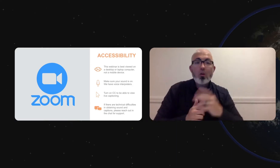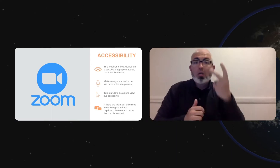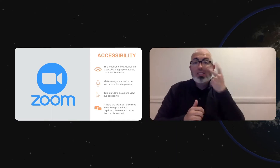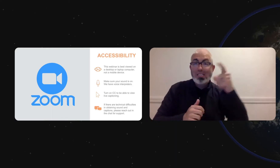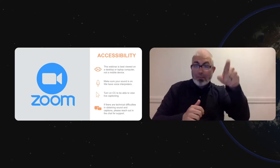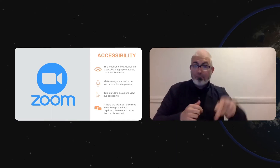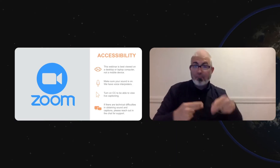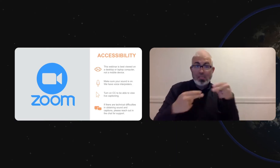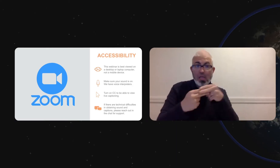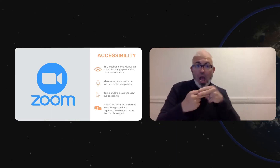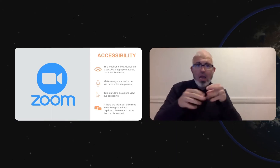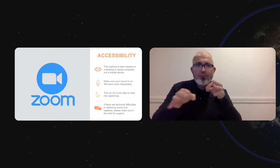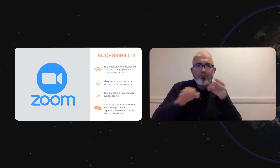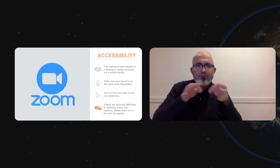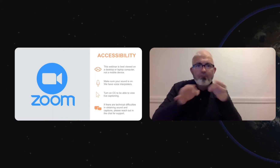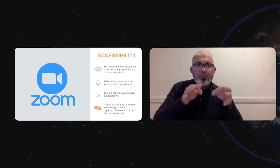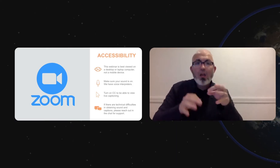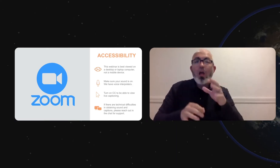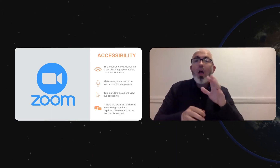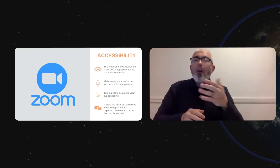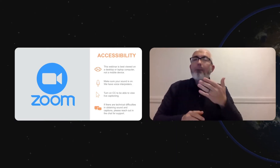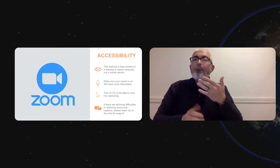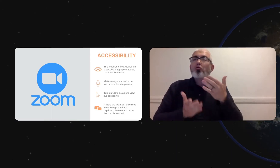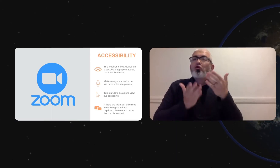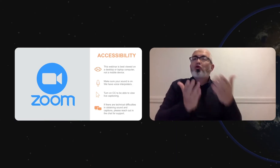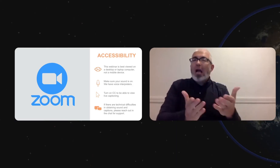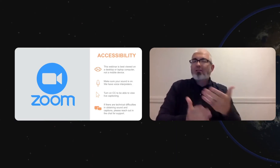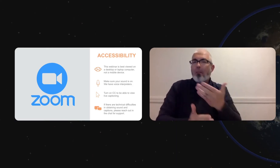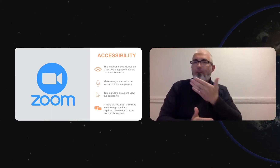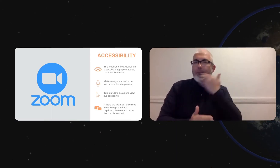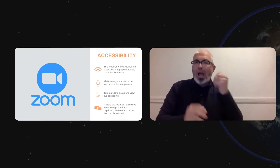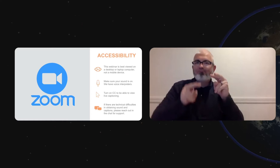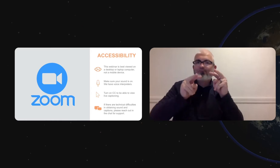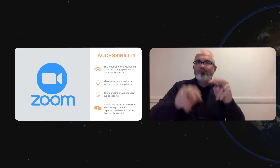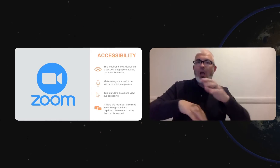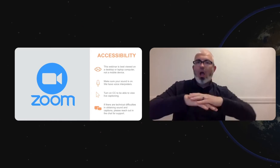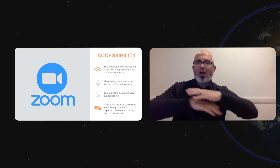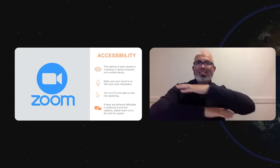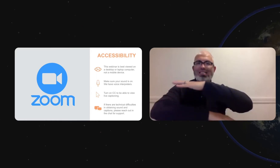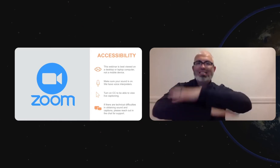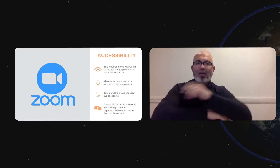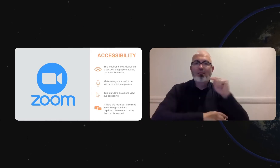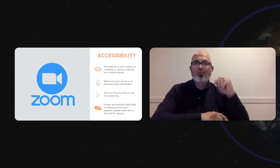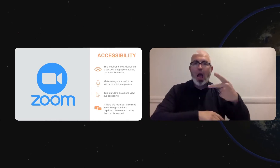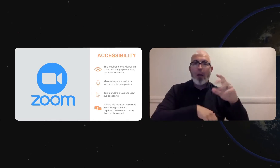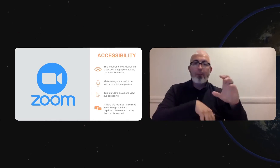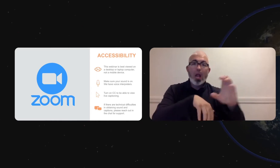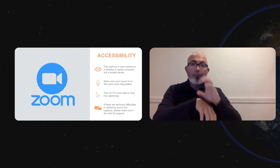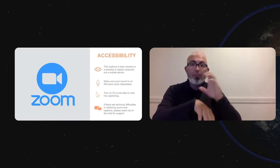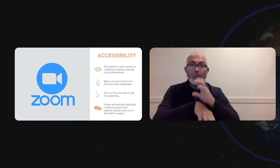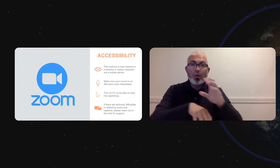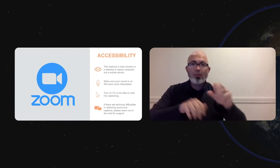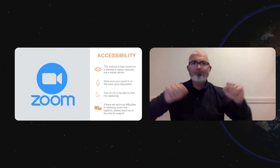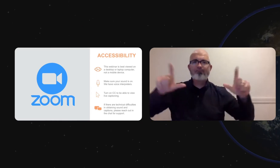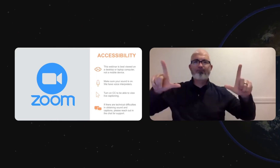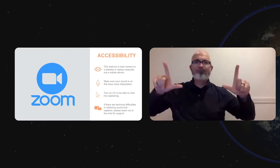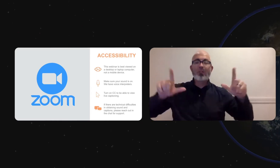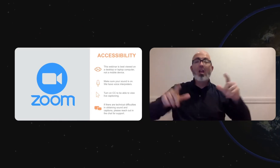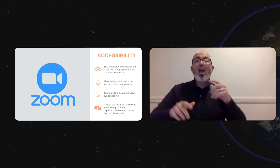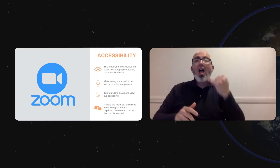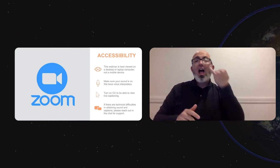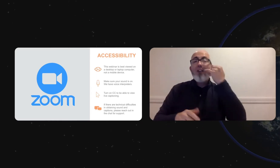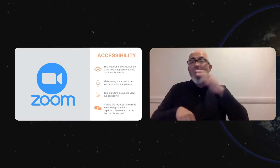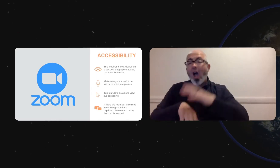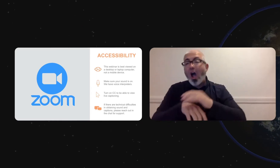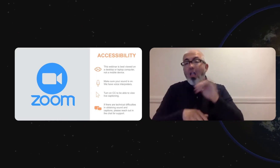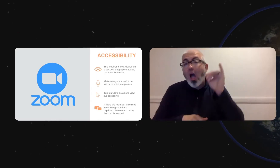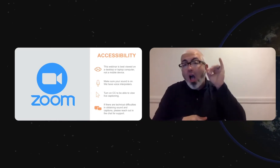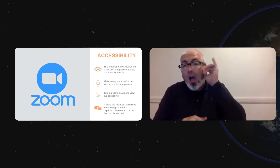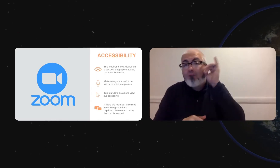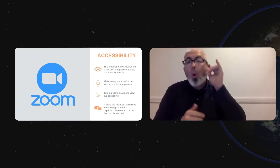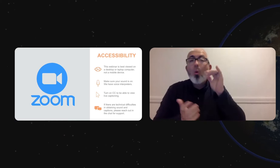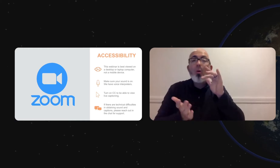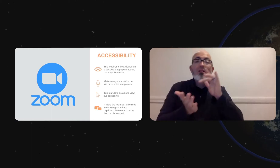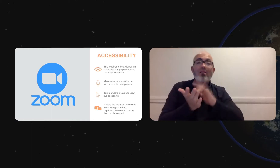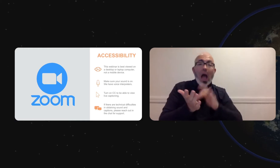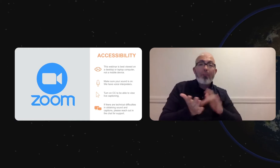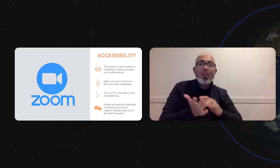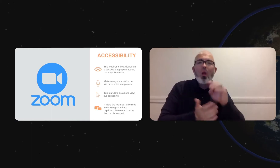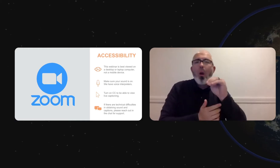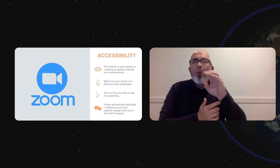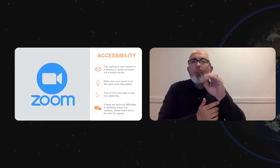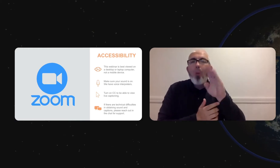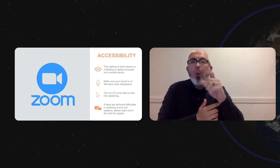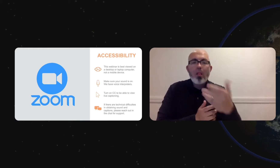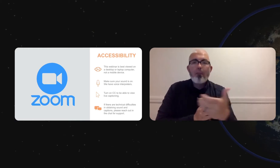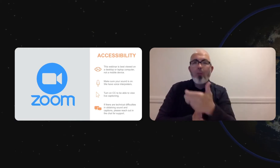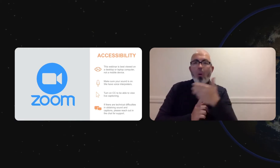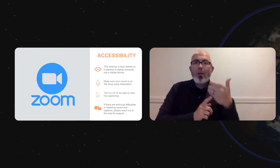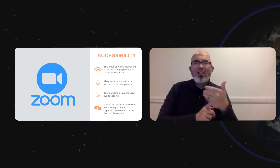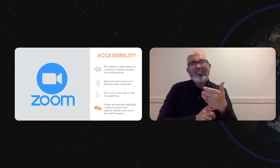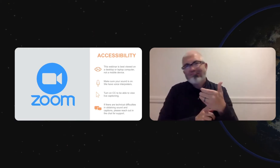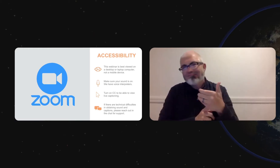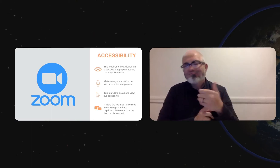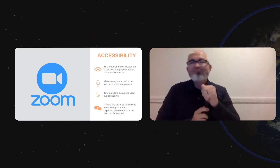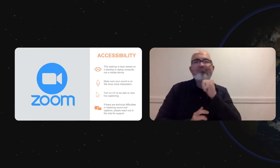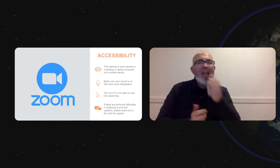This webinar is best viewed using a desktop or laptop computer, not on a mobile device.